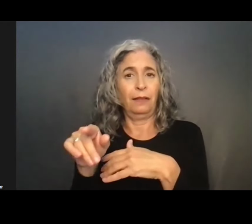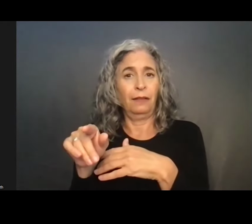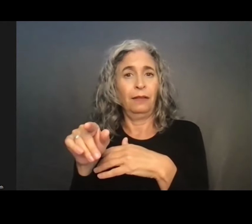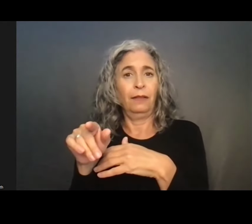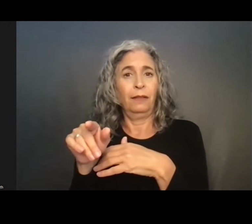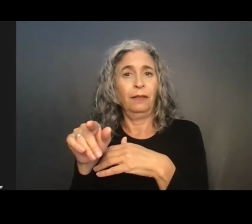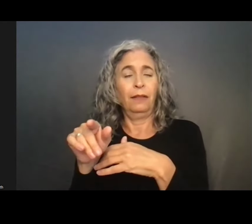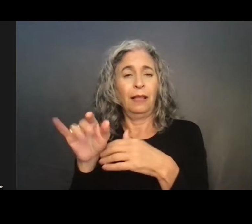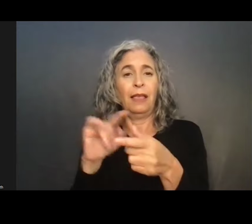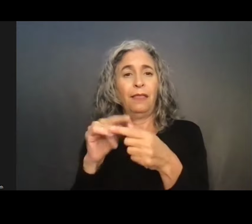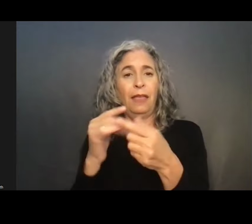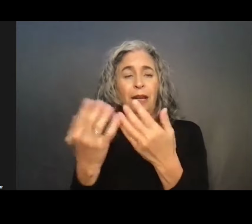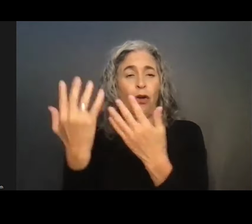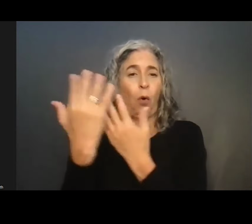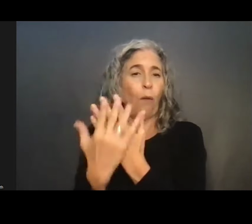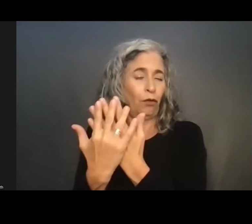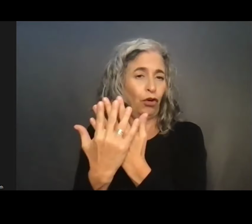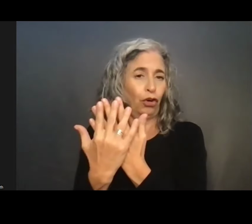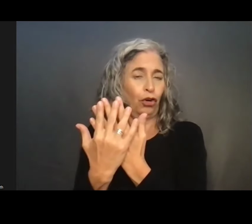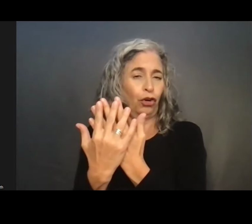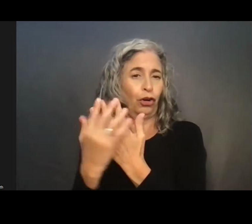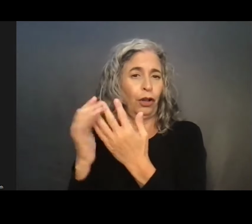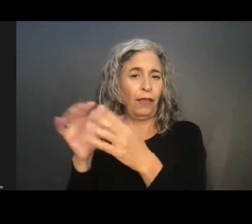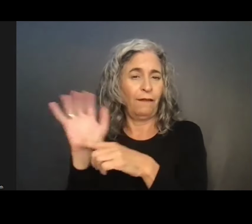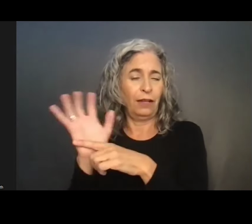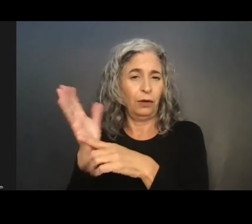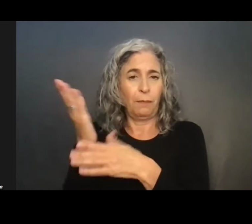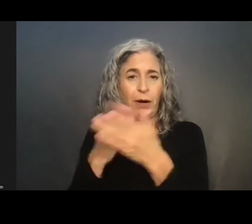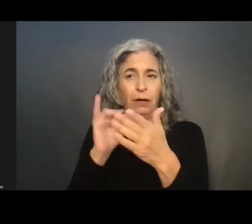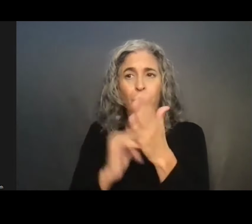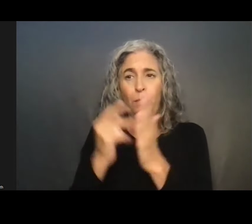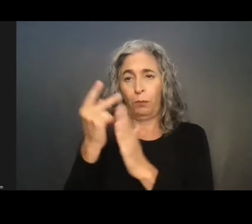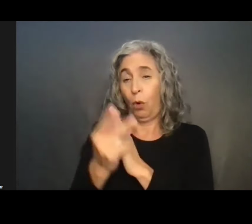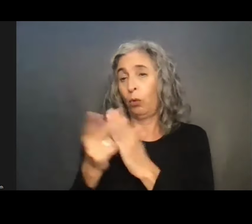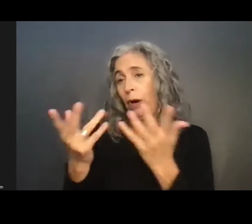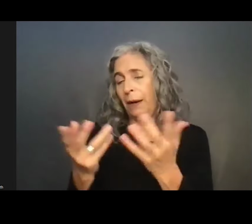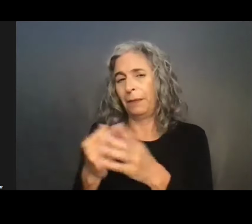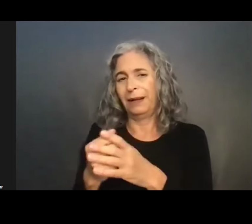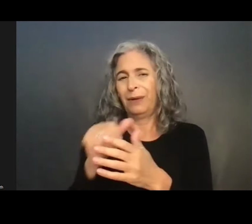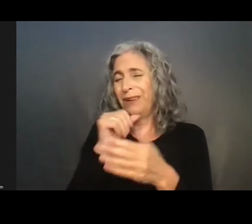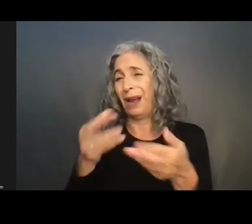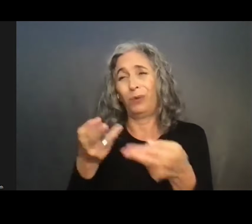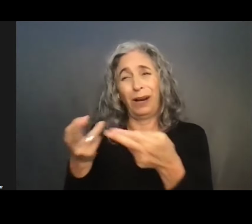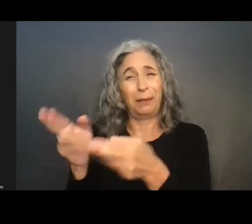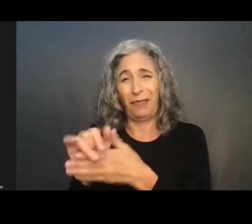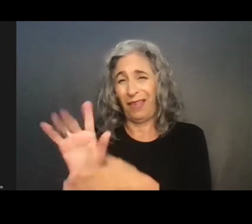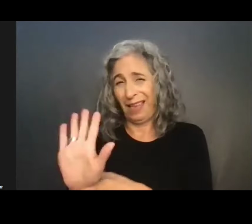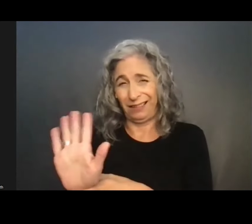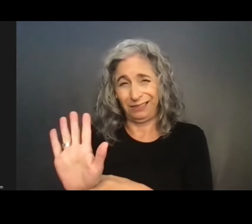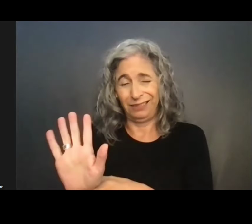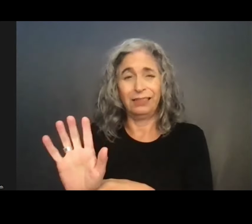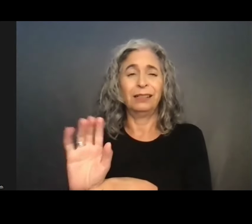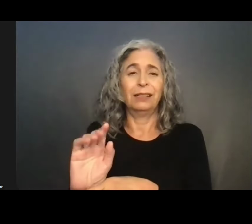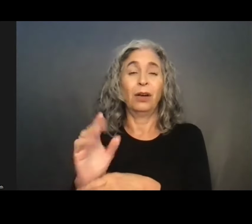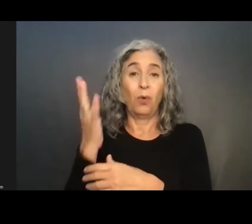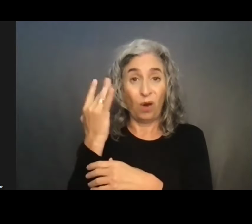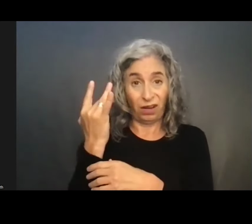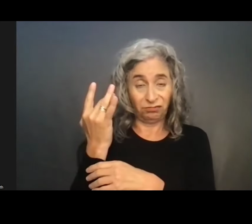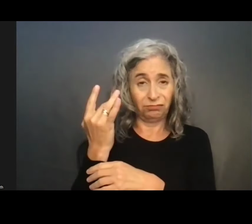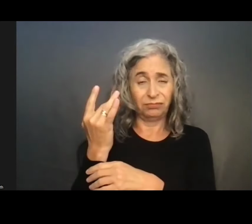over the video. So it's part of your program. I wouldn't recommend that, because live captions